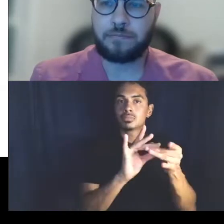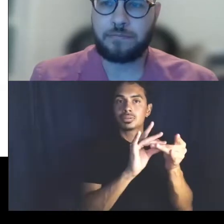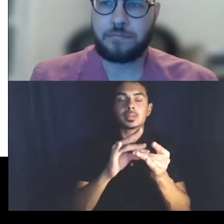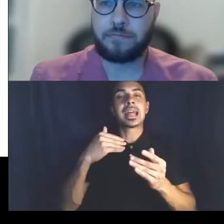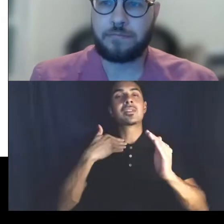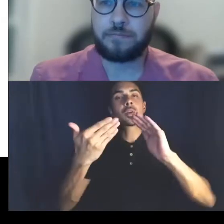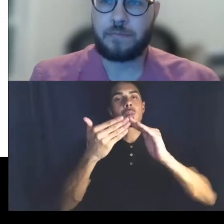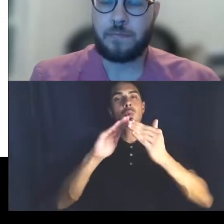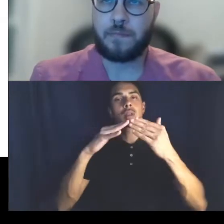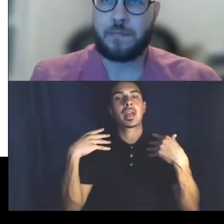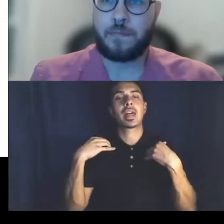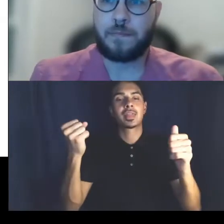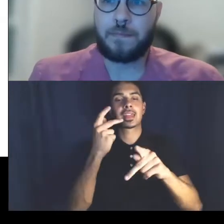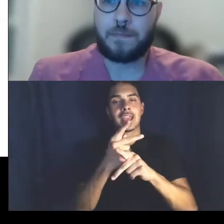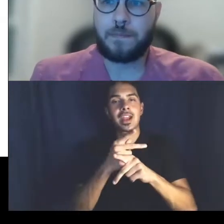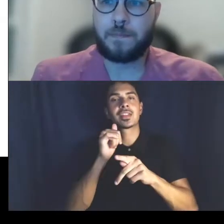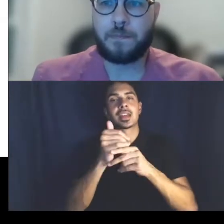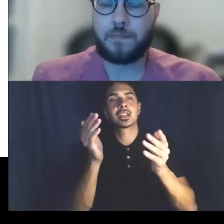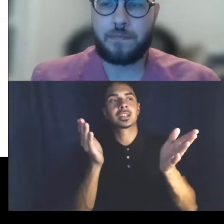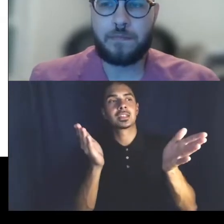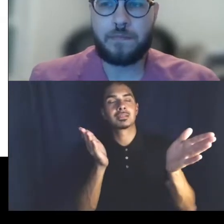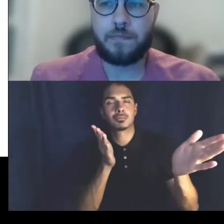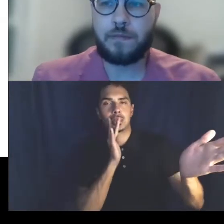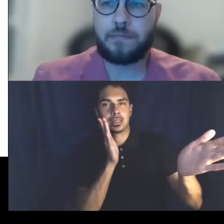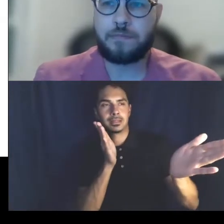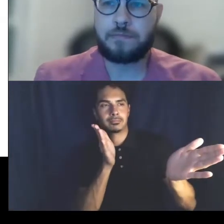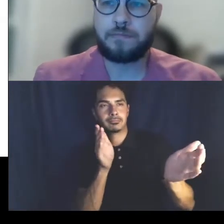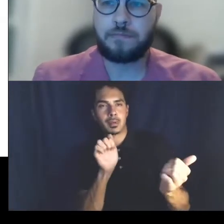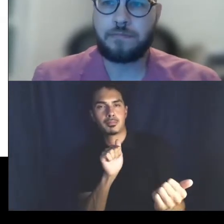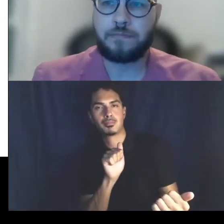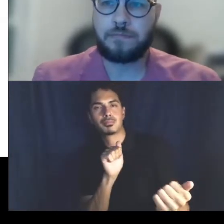that serve a lot of folks that are at the intersections